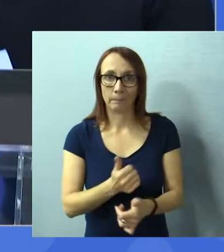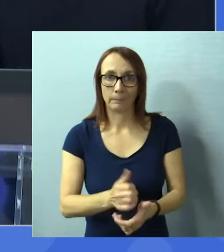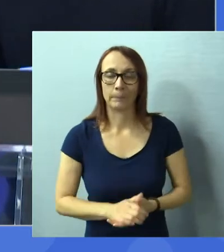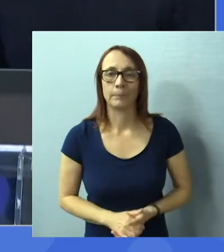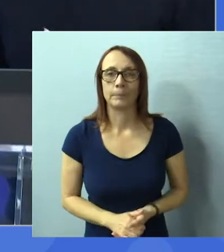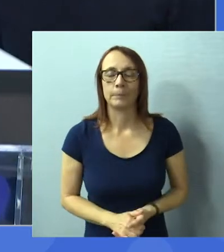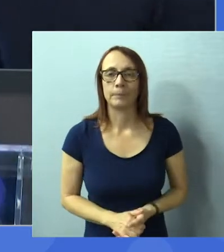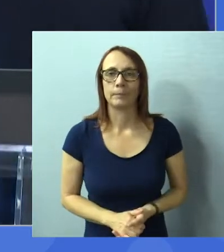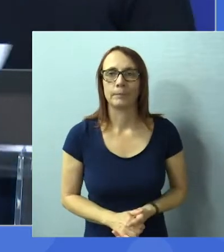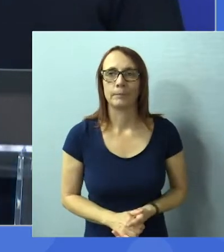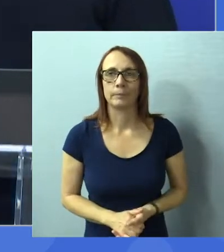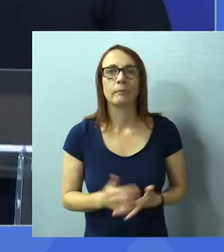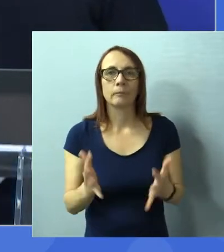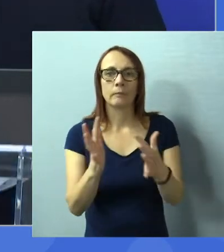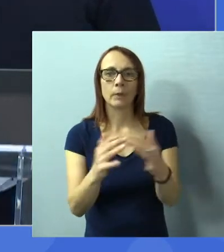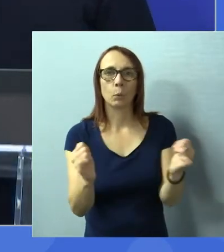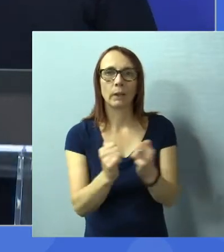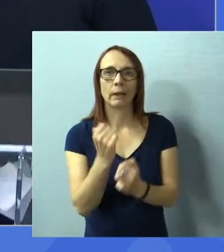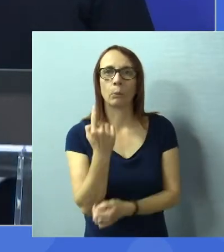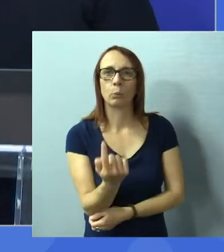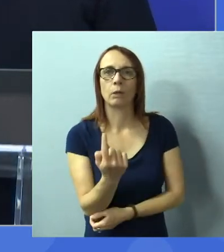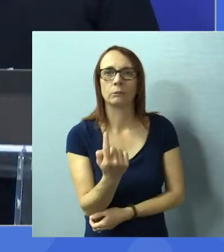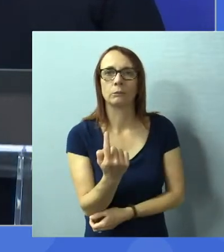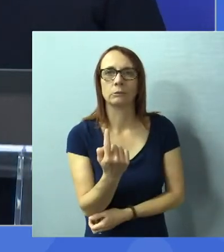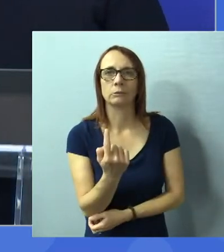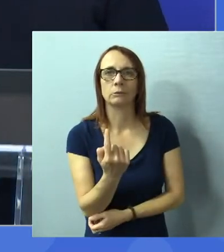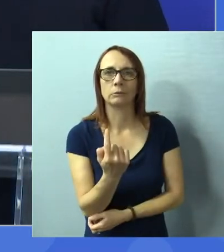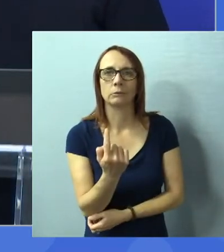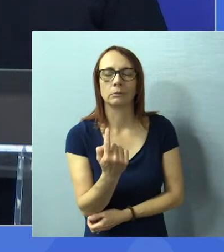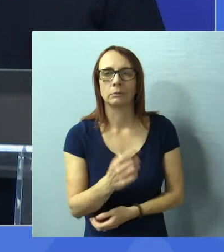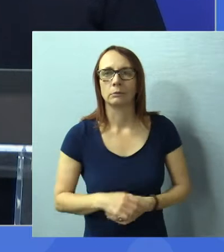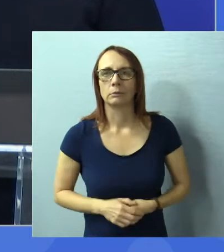when weekend one then I can't obviously cover and and that's time everything